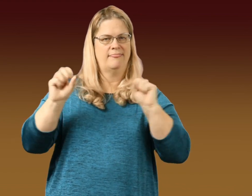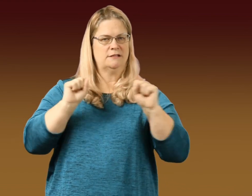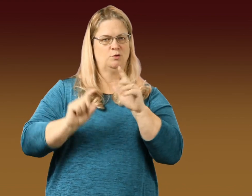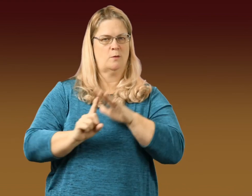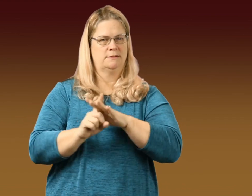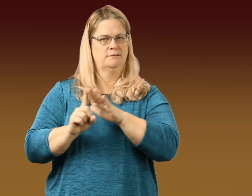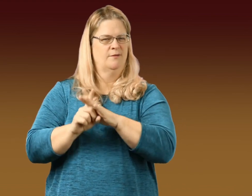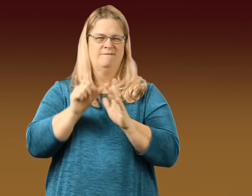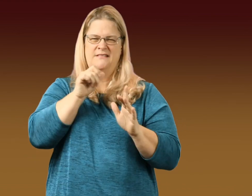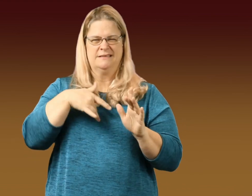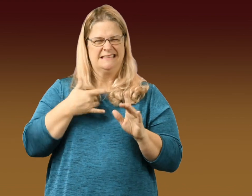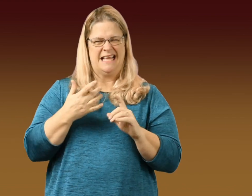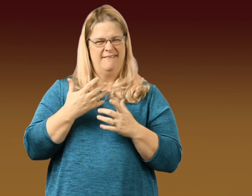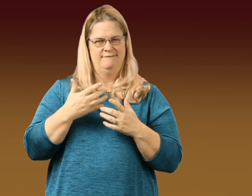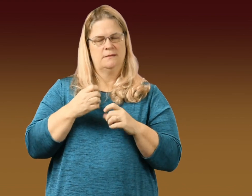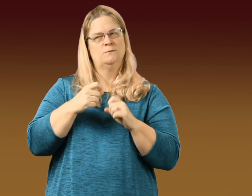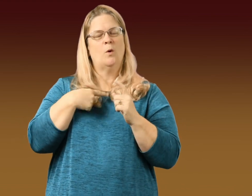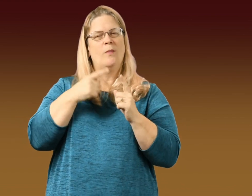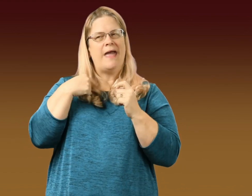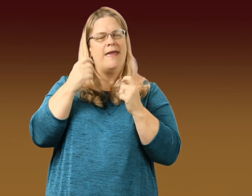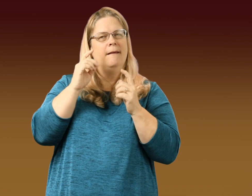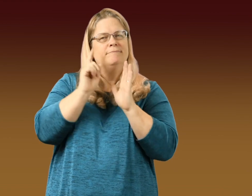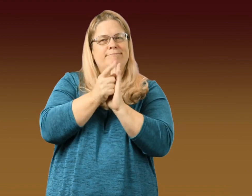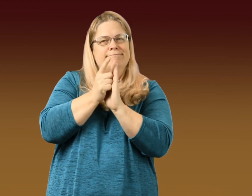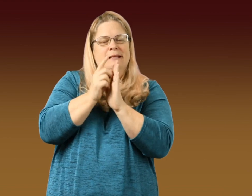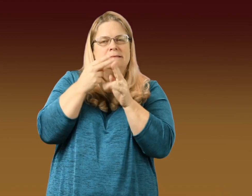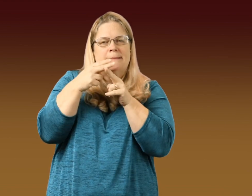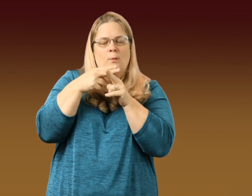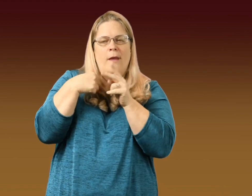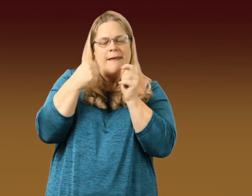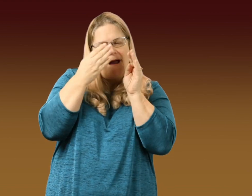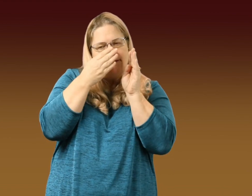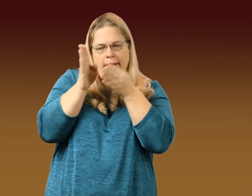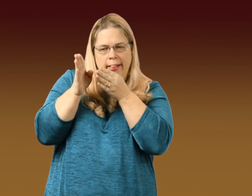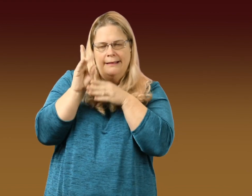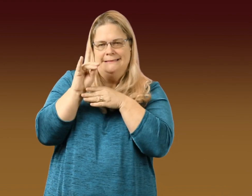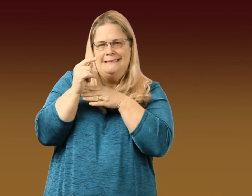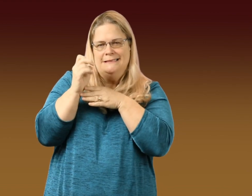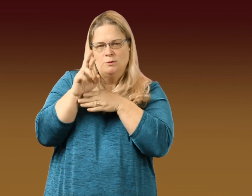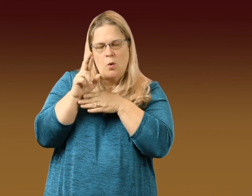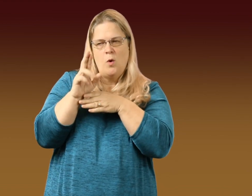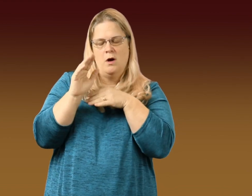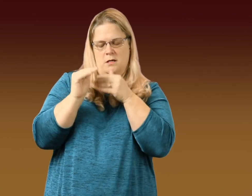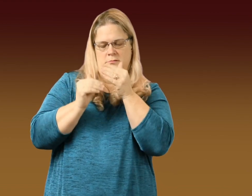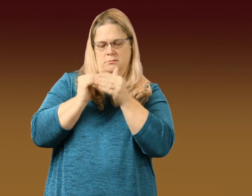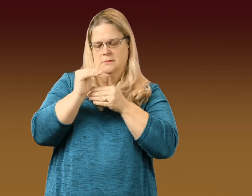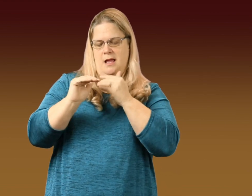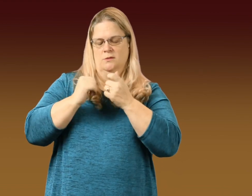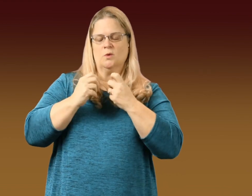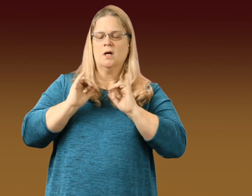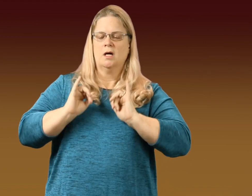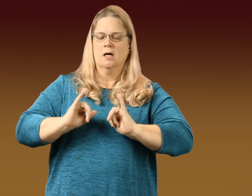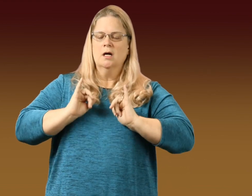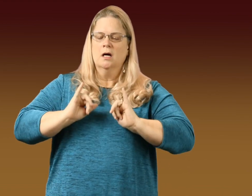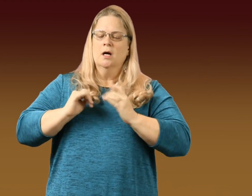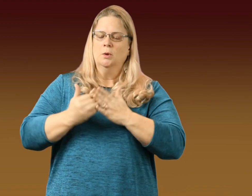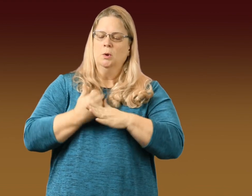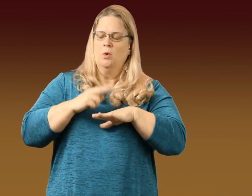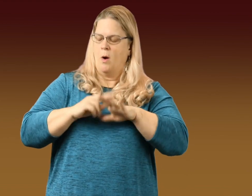That person may have moments or temporary detour when big storms come in, and eventually,